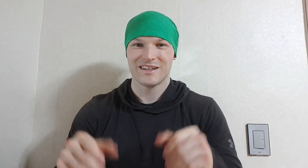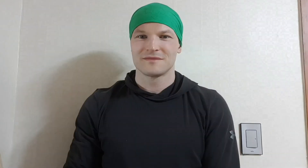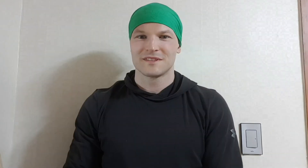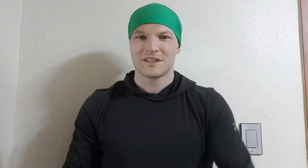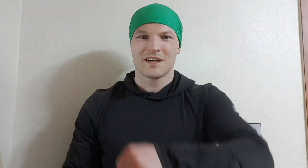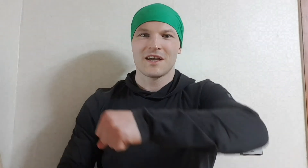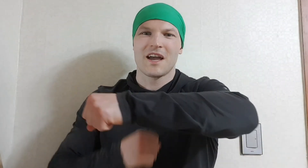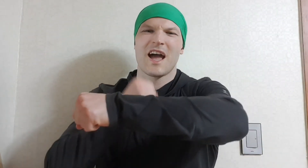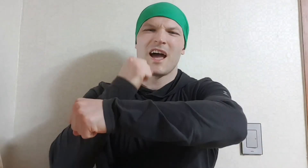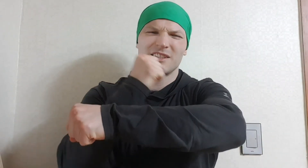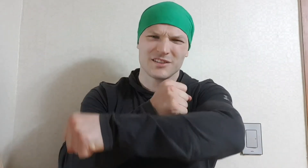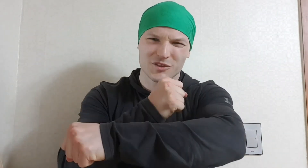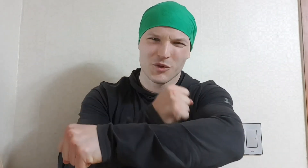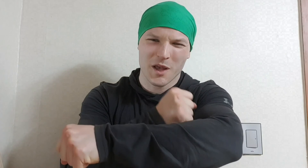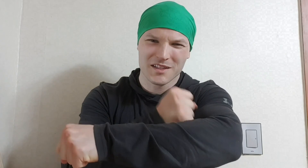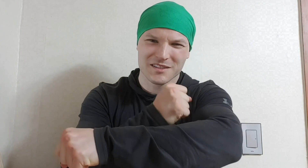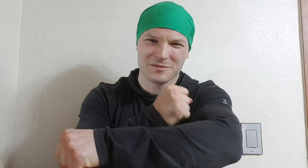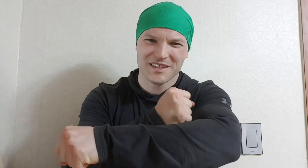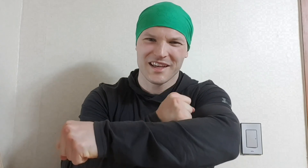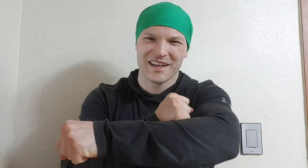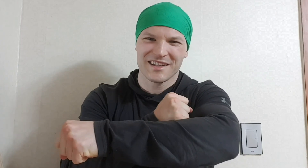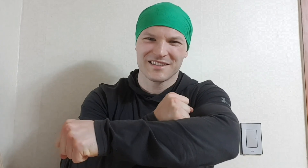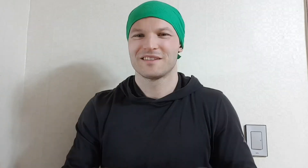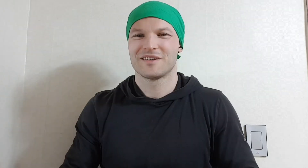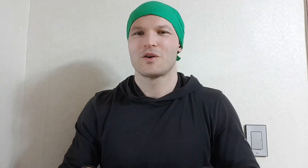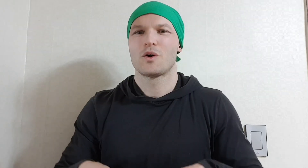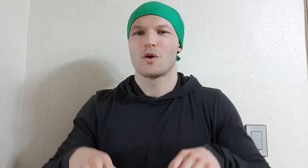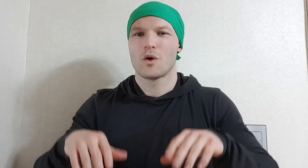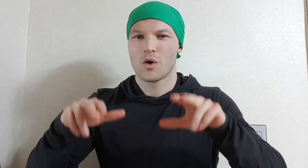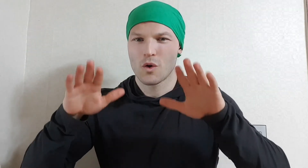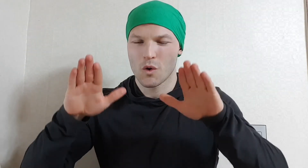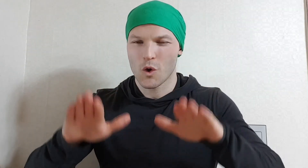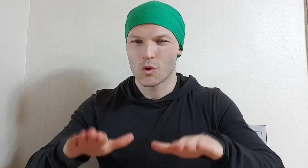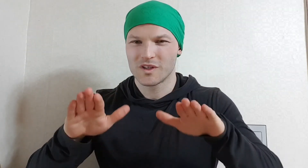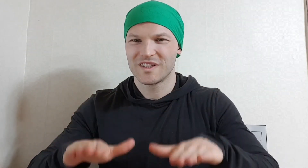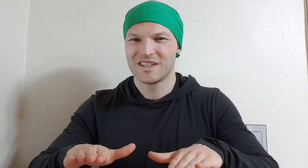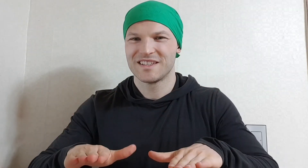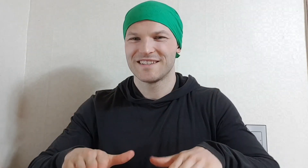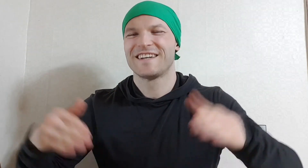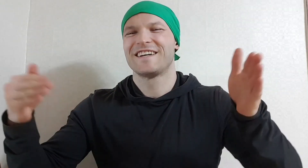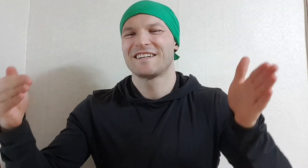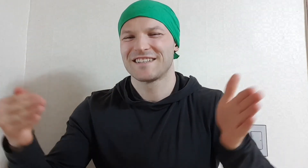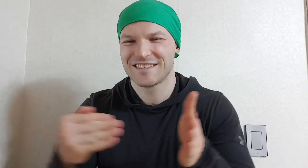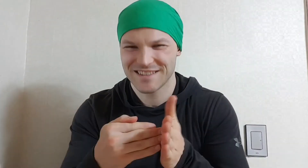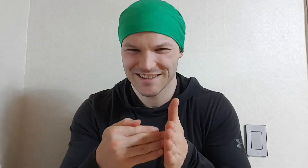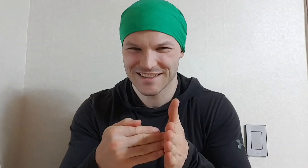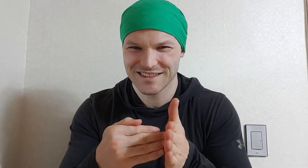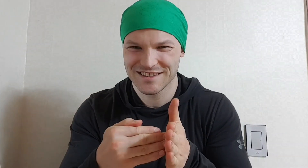Good Work! (You worked hard! - a common Korean phrase) Today, this is it!